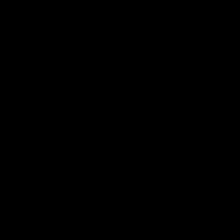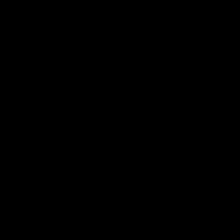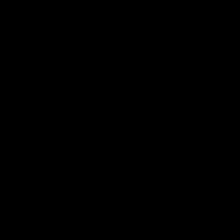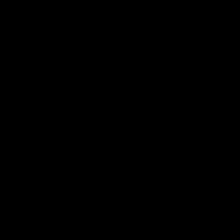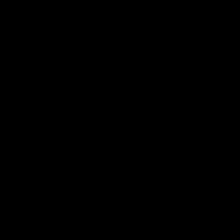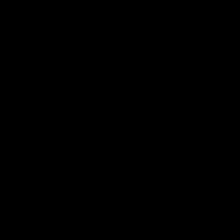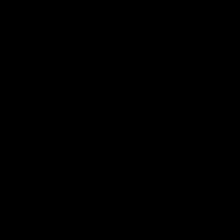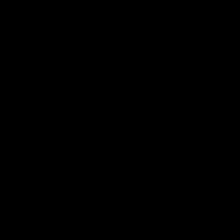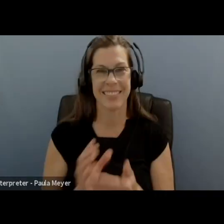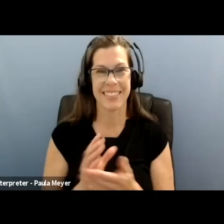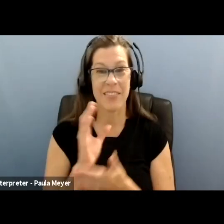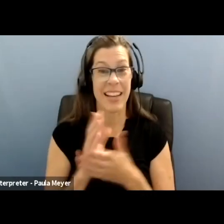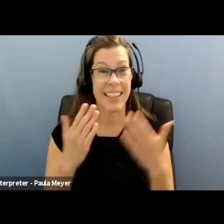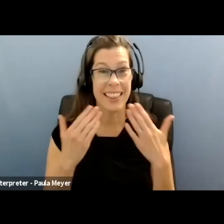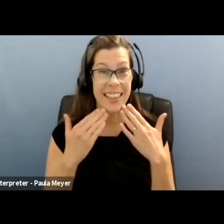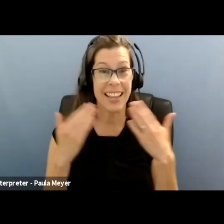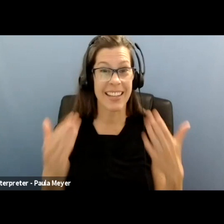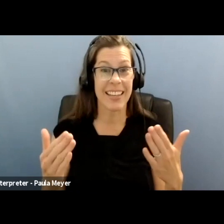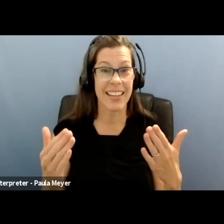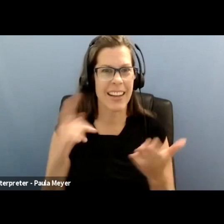[Brittany] Alright. Thank you. I realize before I bring Eddie